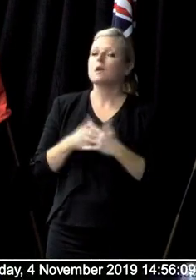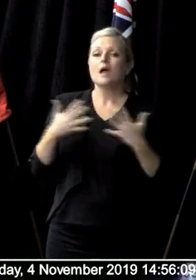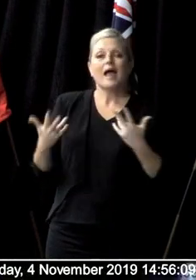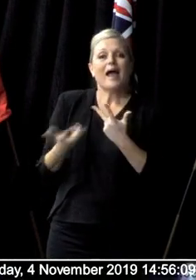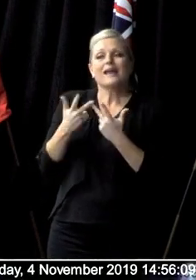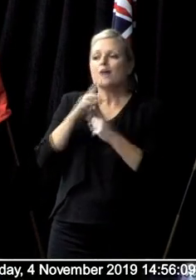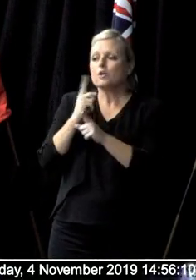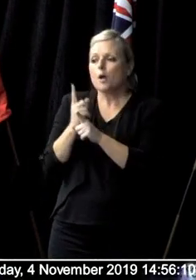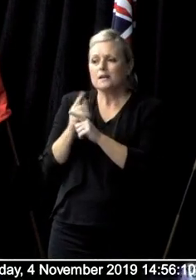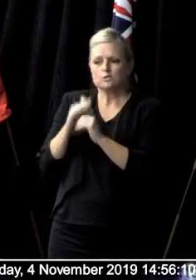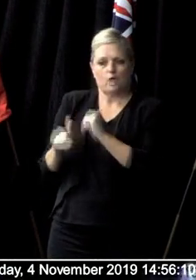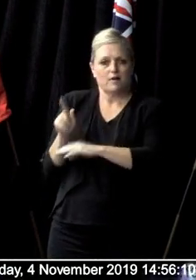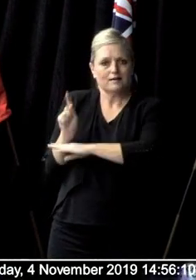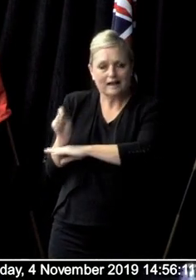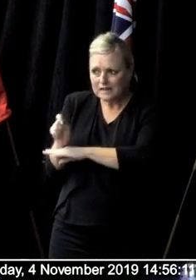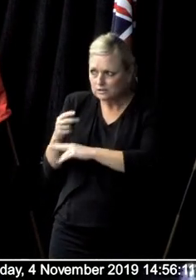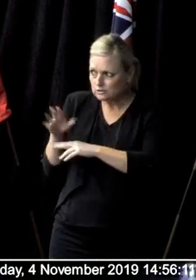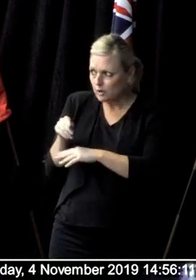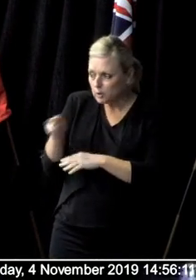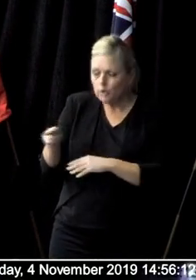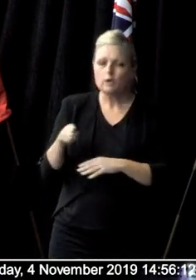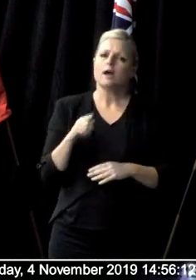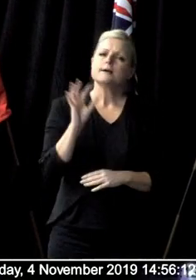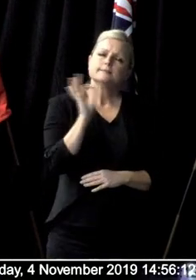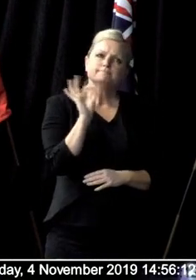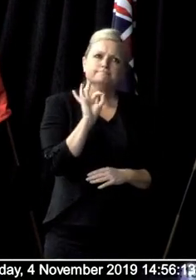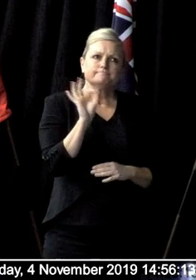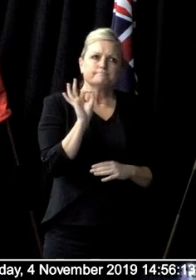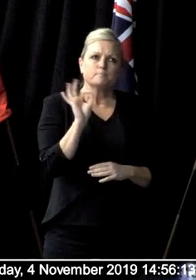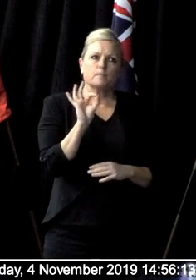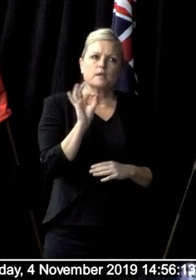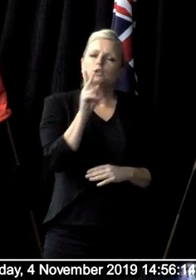No. Really, I guess, that comment about will they even know – will the